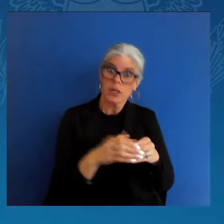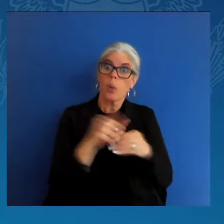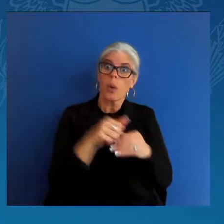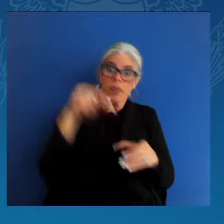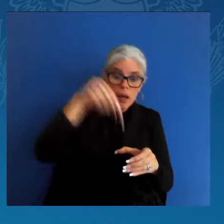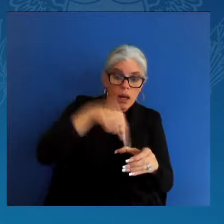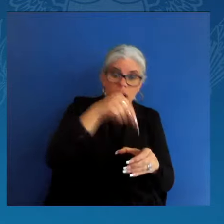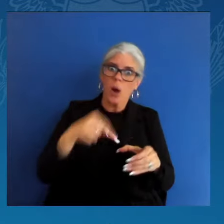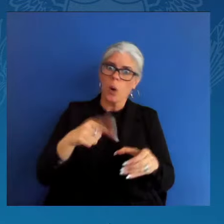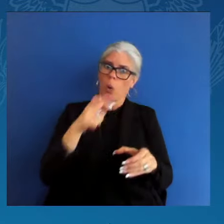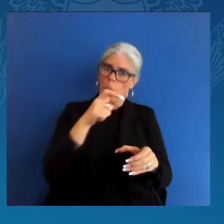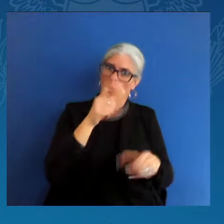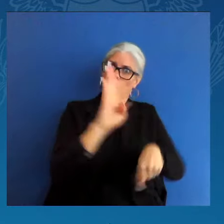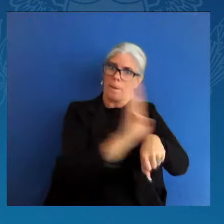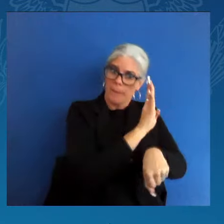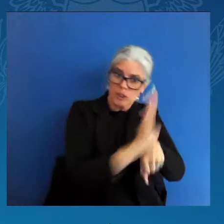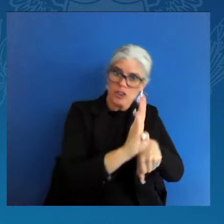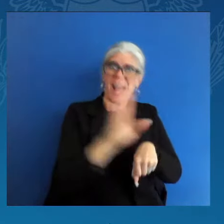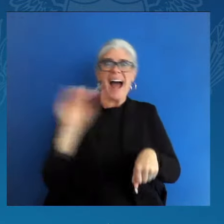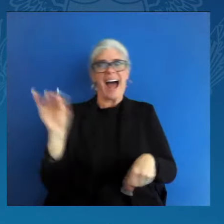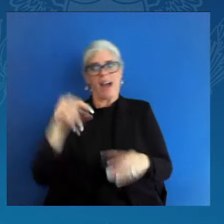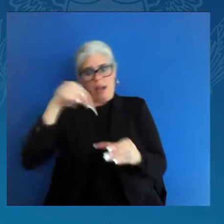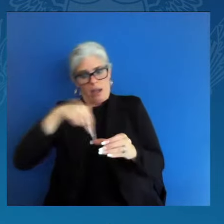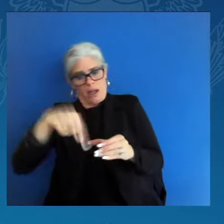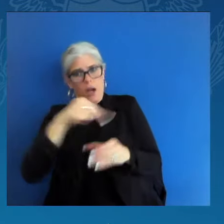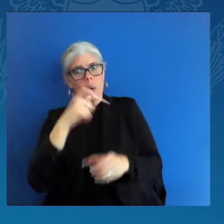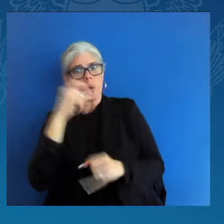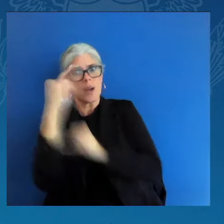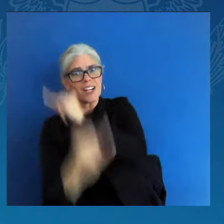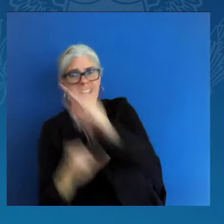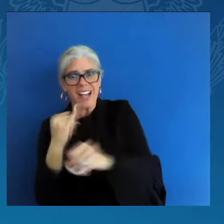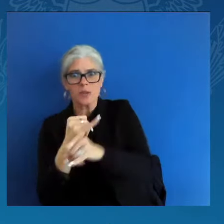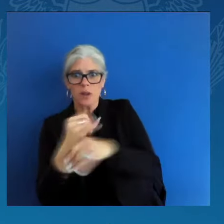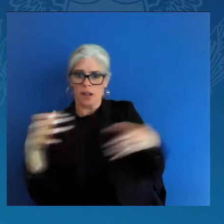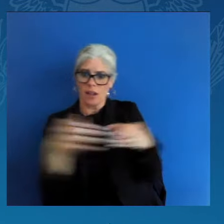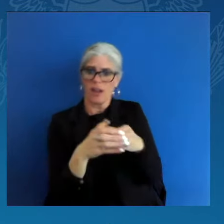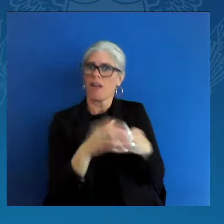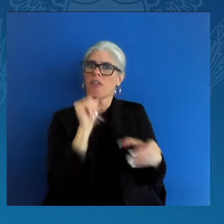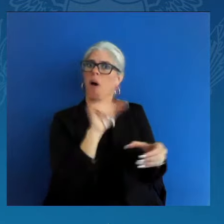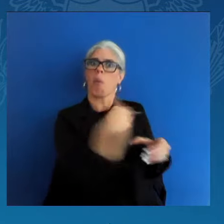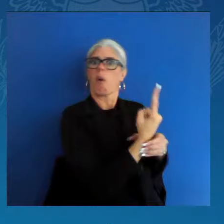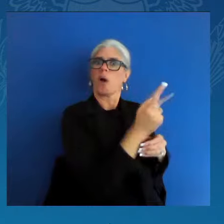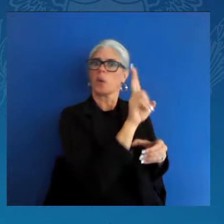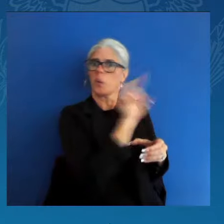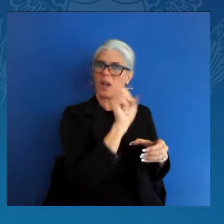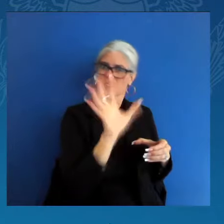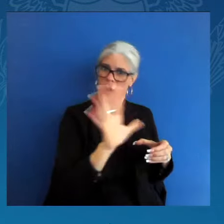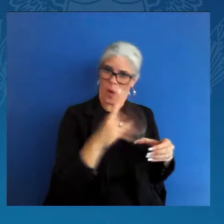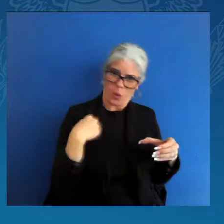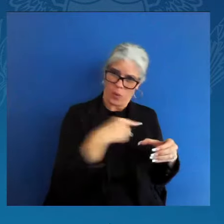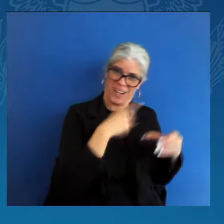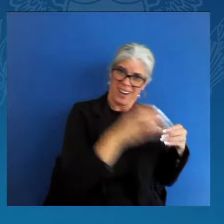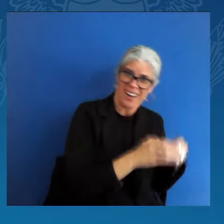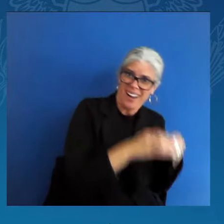has to be underpinned by a robust commercial ecosystem of infrastructure, economic interests and services.